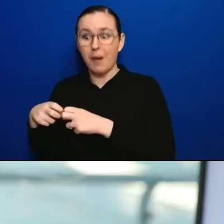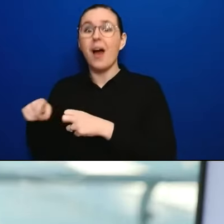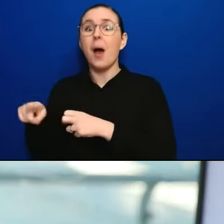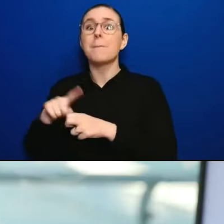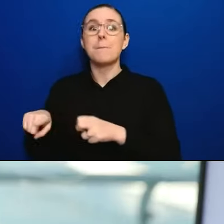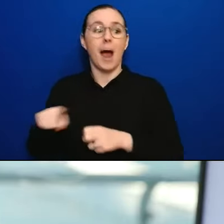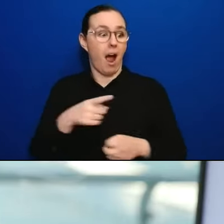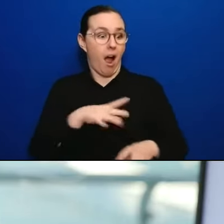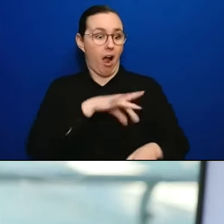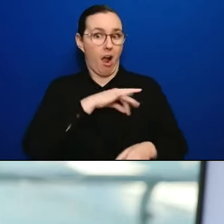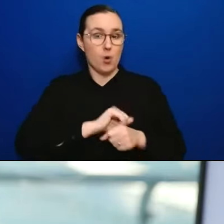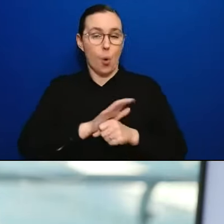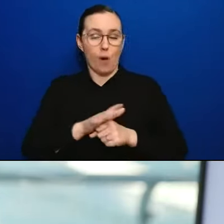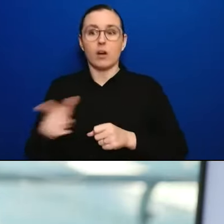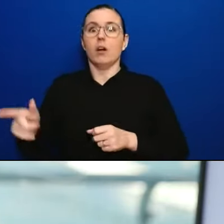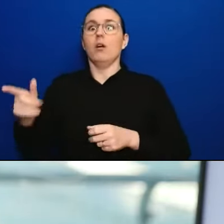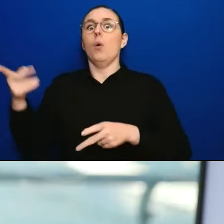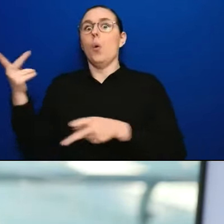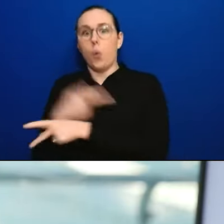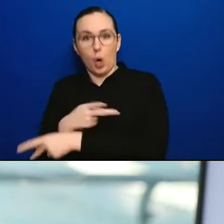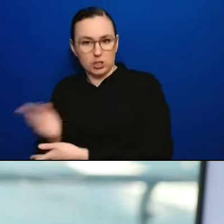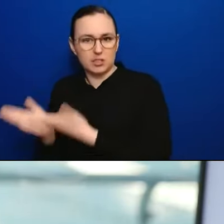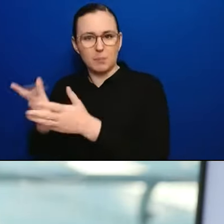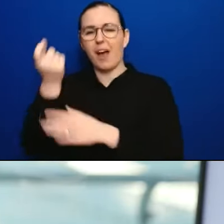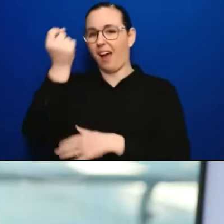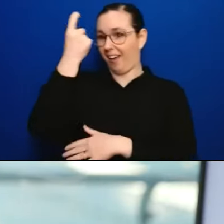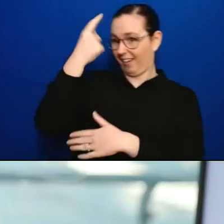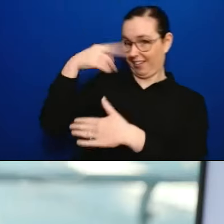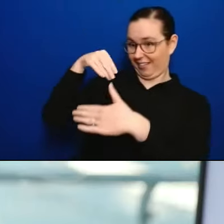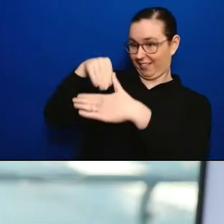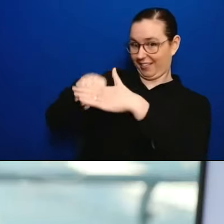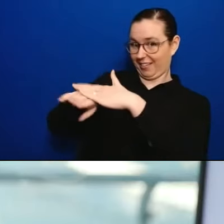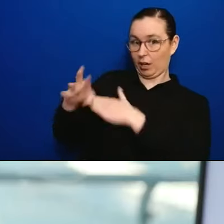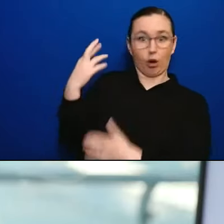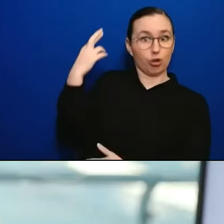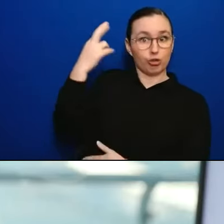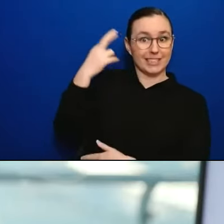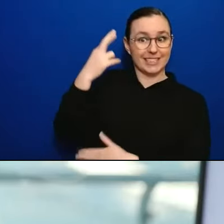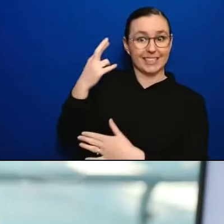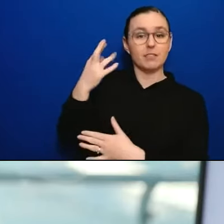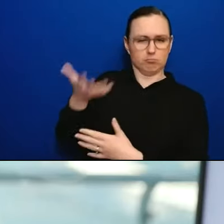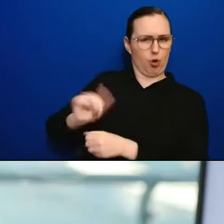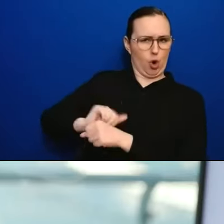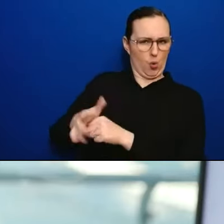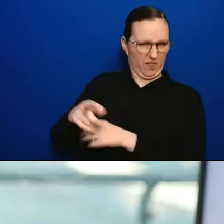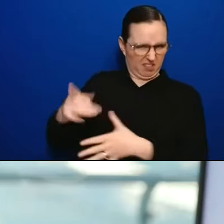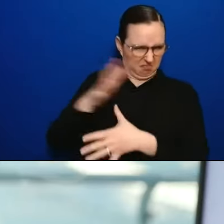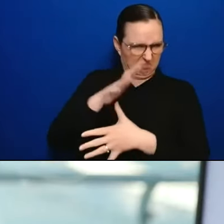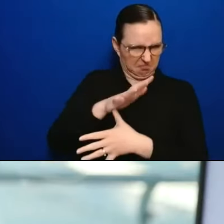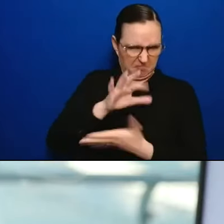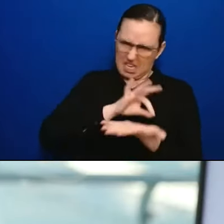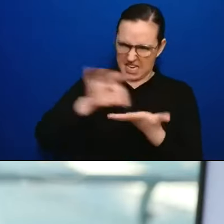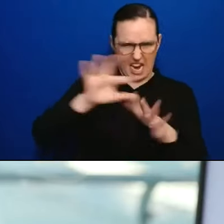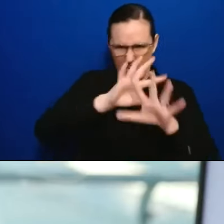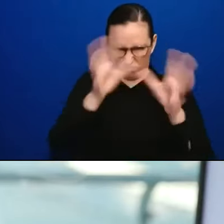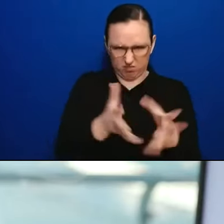underlying conditions like heart disease or lung disease. So people who are admitted because of COVID-19.